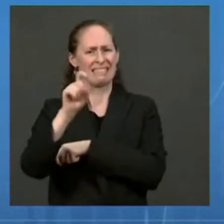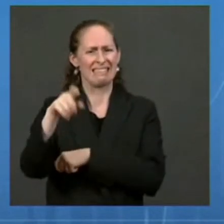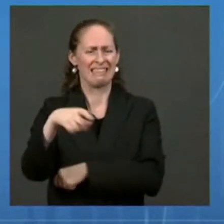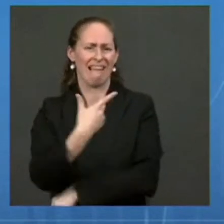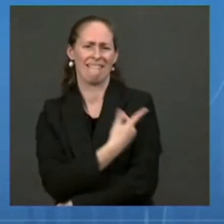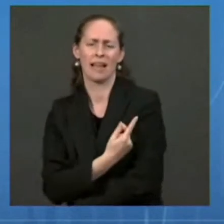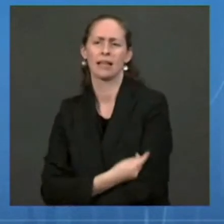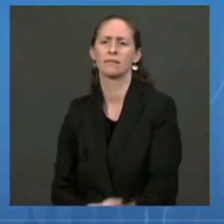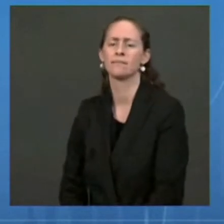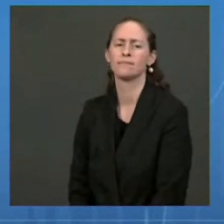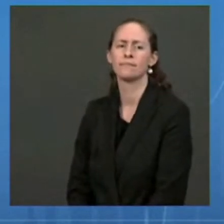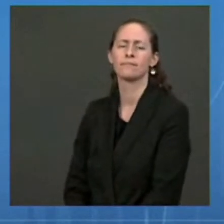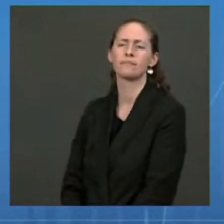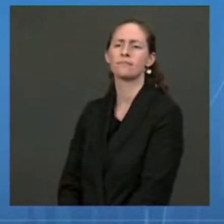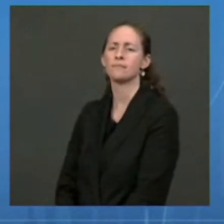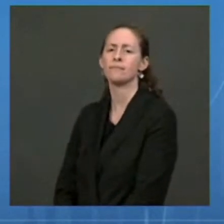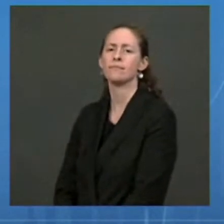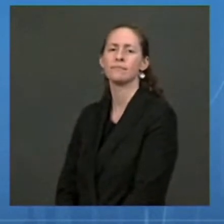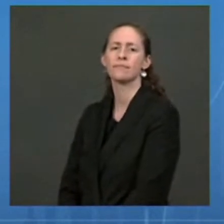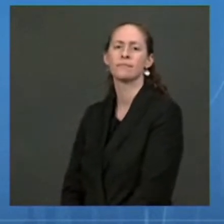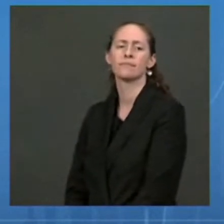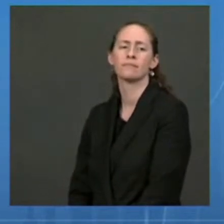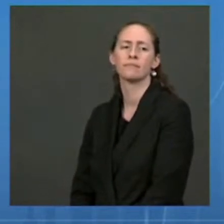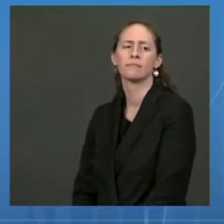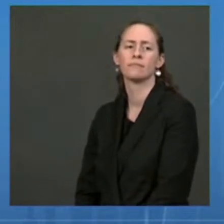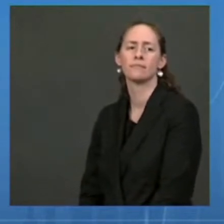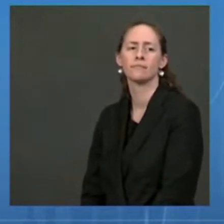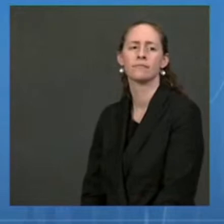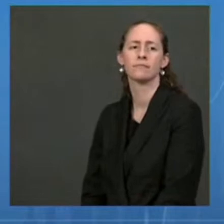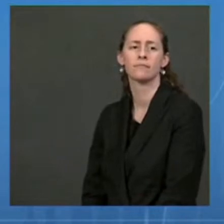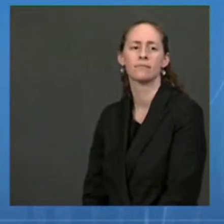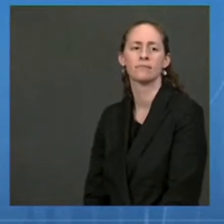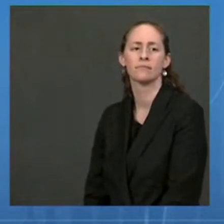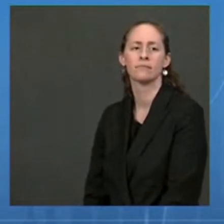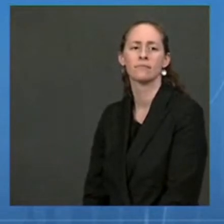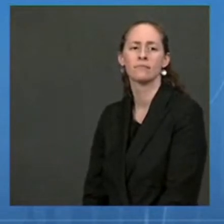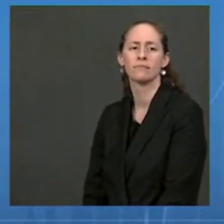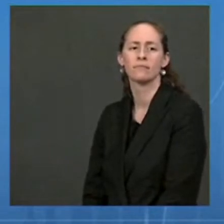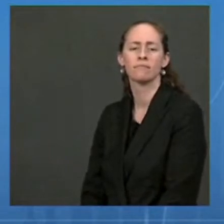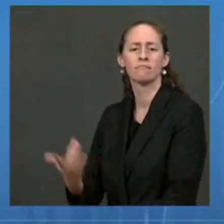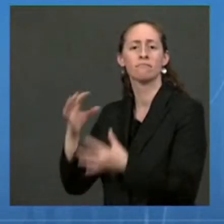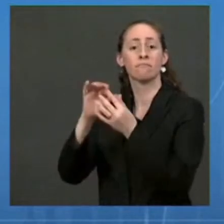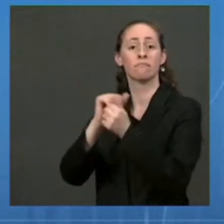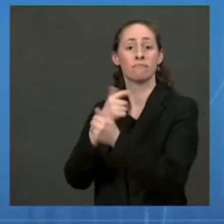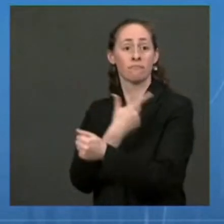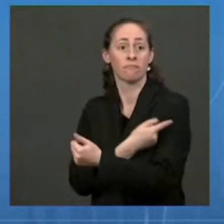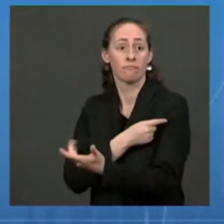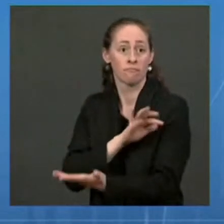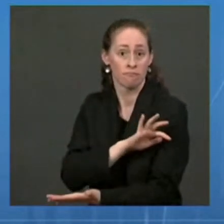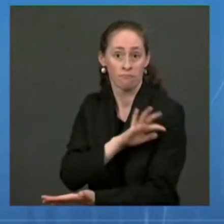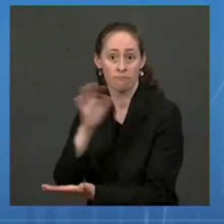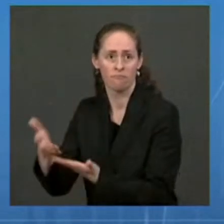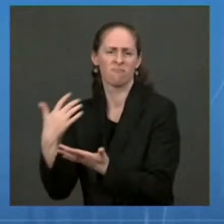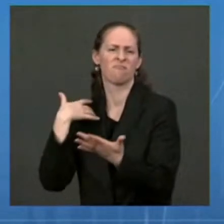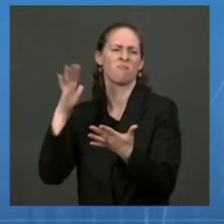ON INCREASING THAT ASSISTANCE? THAT IS A GOOD QUESTION AND